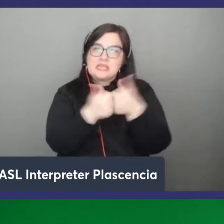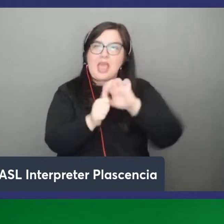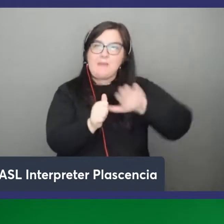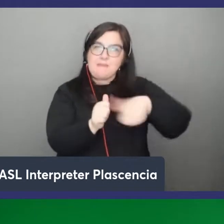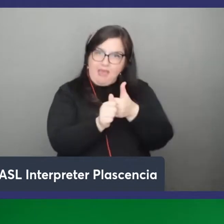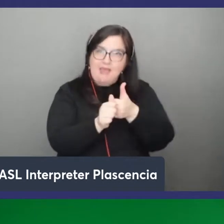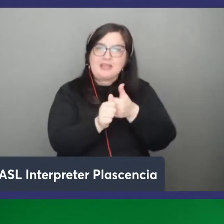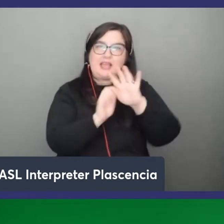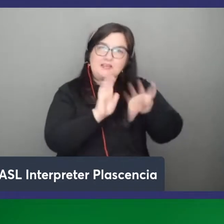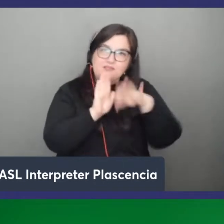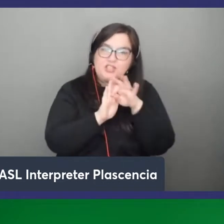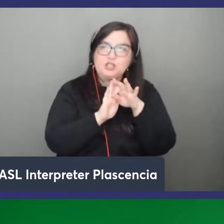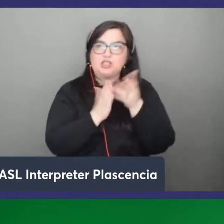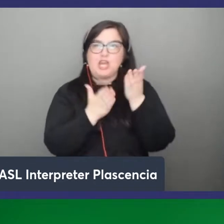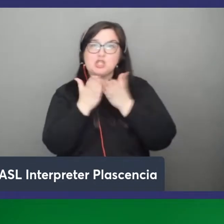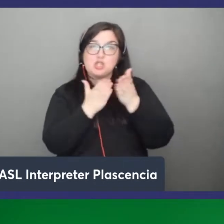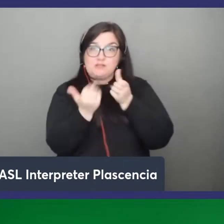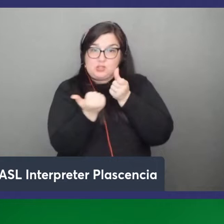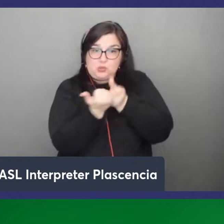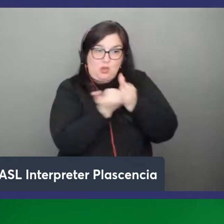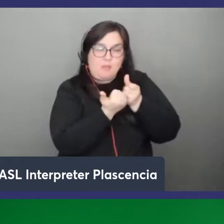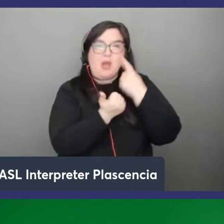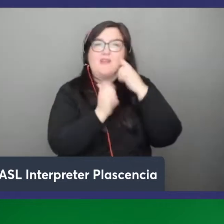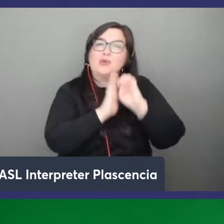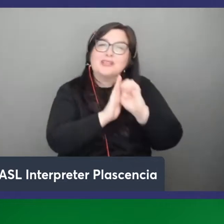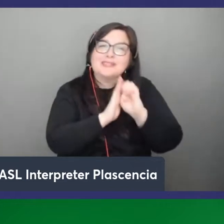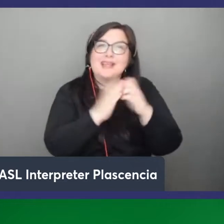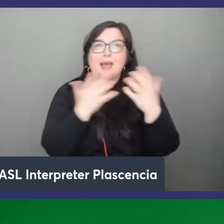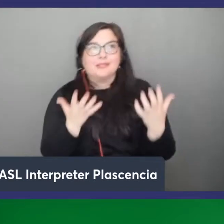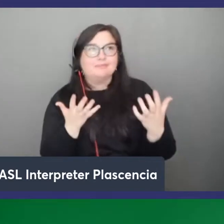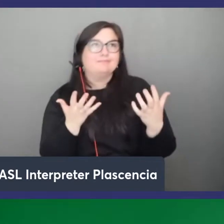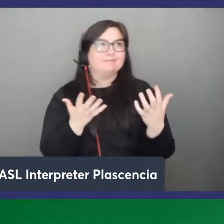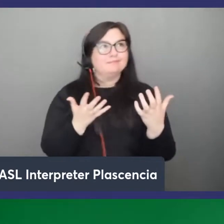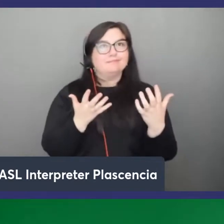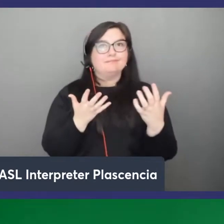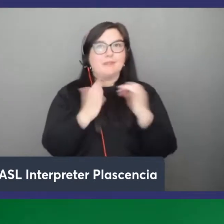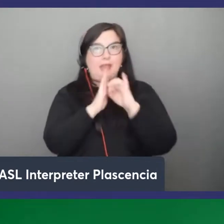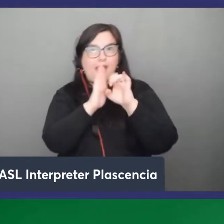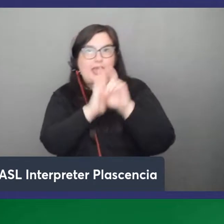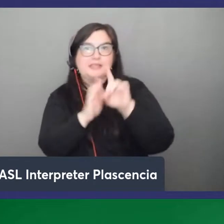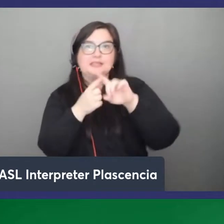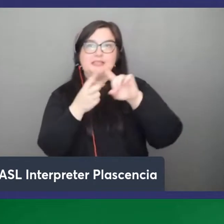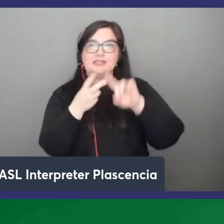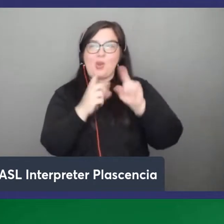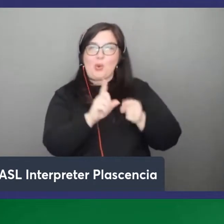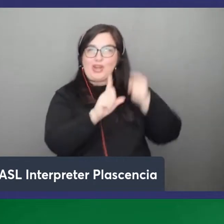to support them. Examples of things like these might be like identity or achievement.